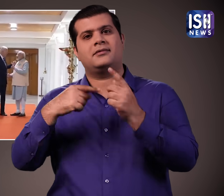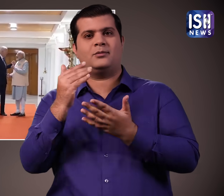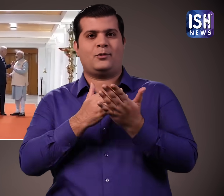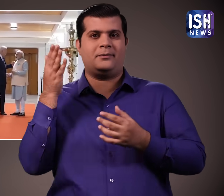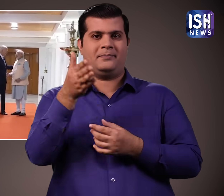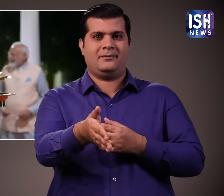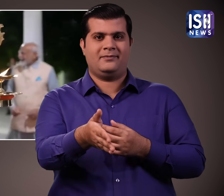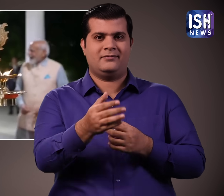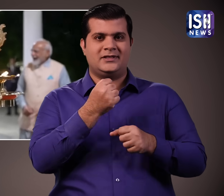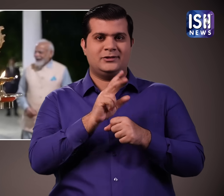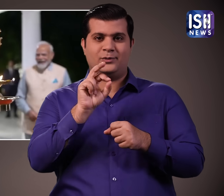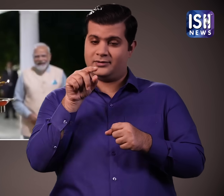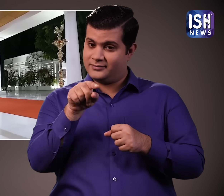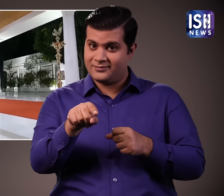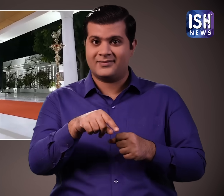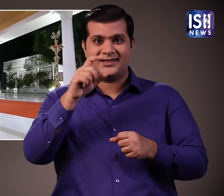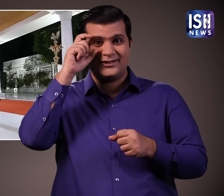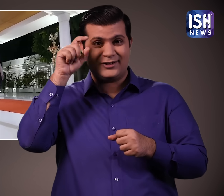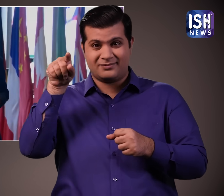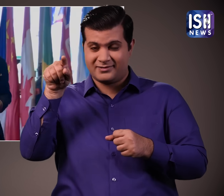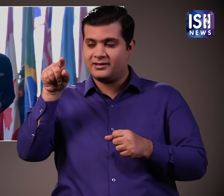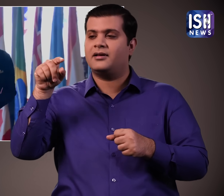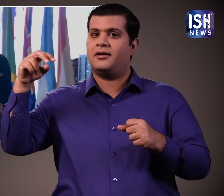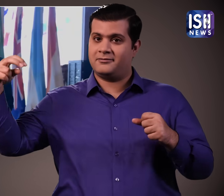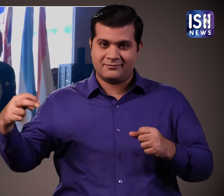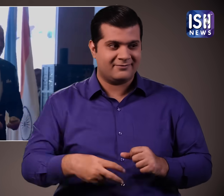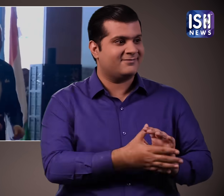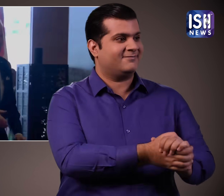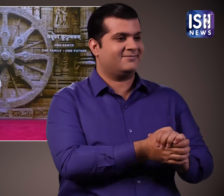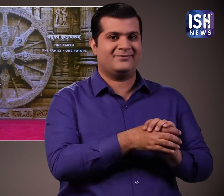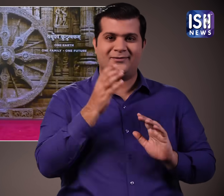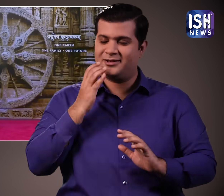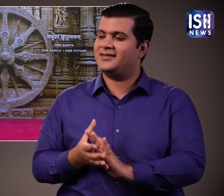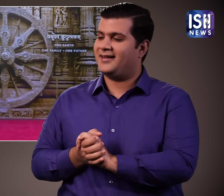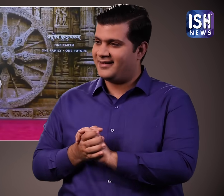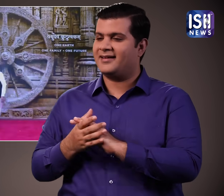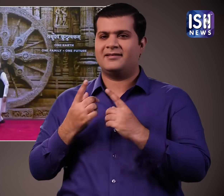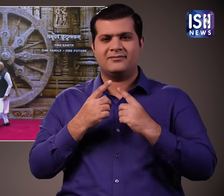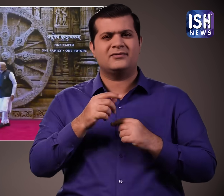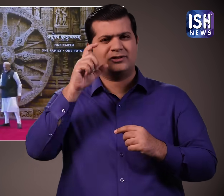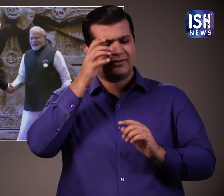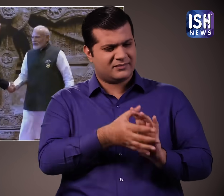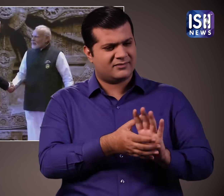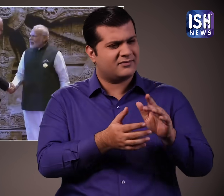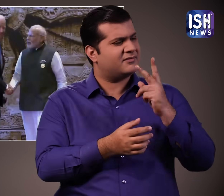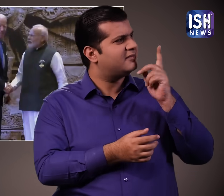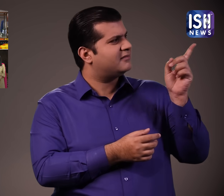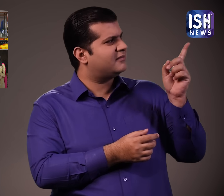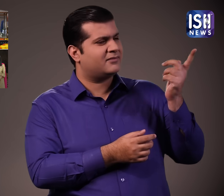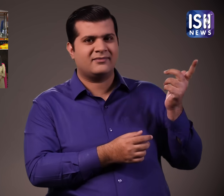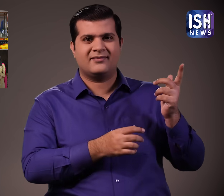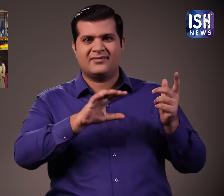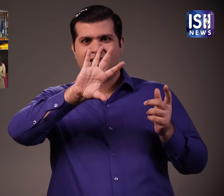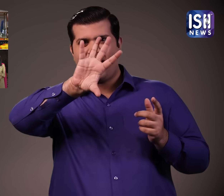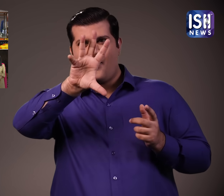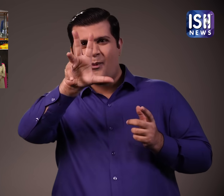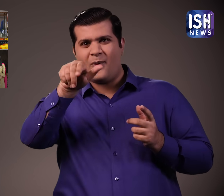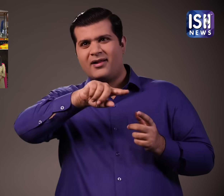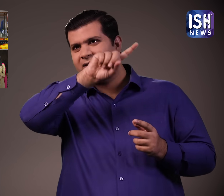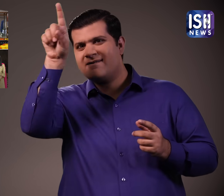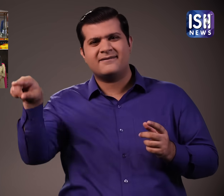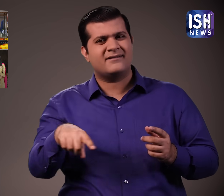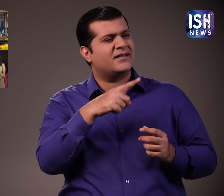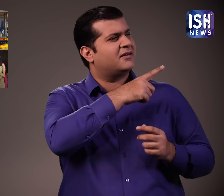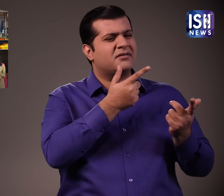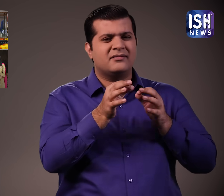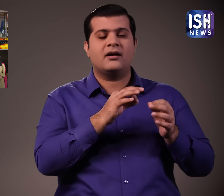He then attended the G20 summit where he seemed curious at the backdrop of the wheel at the entrance.